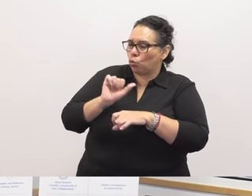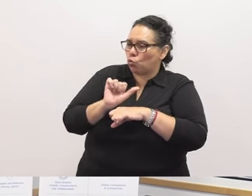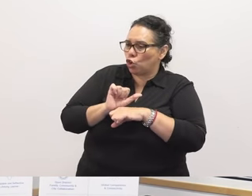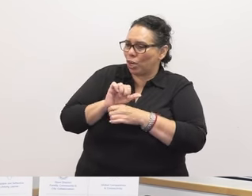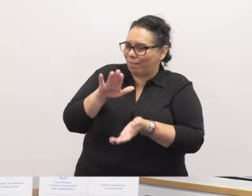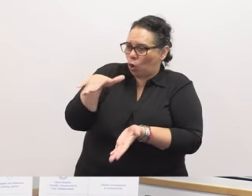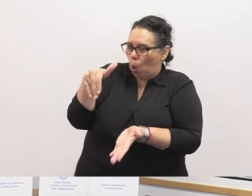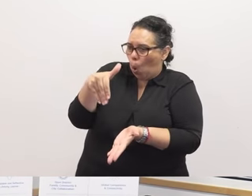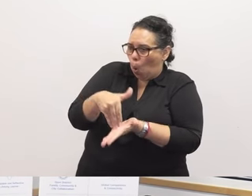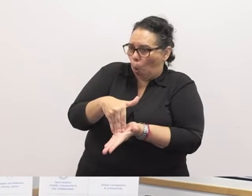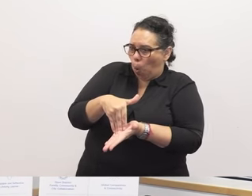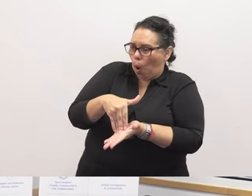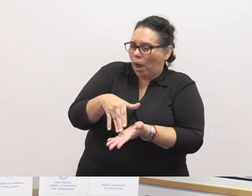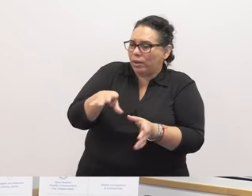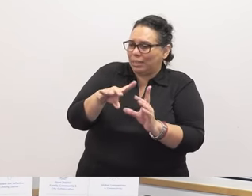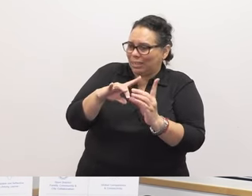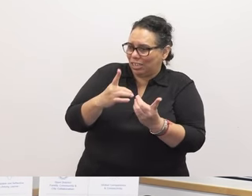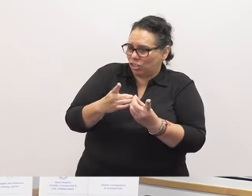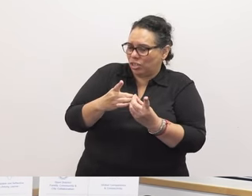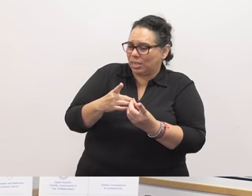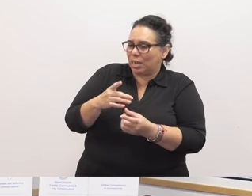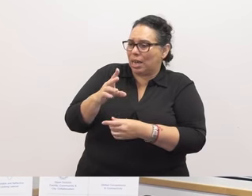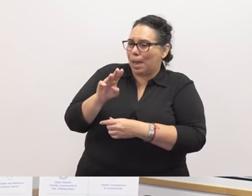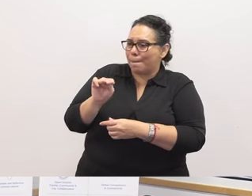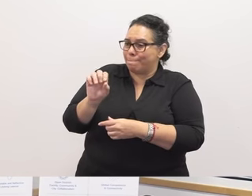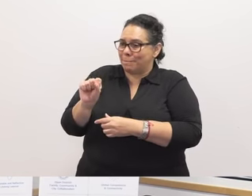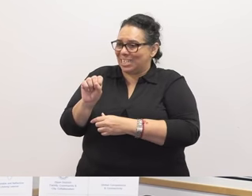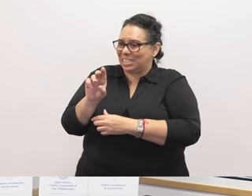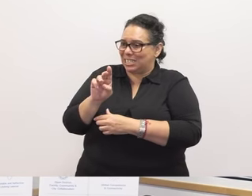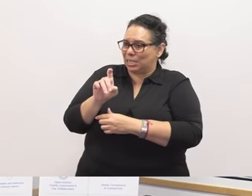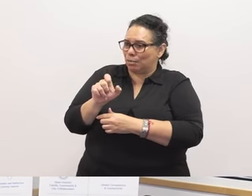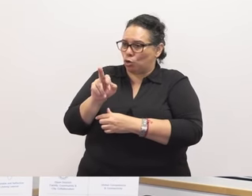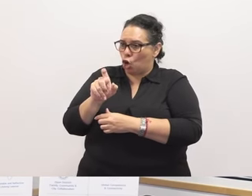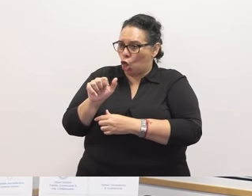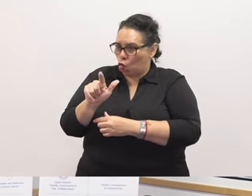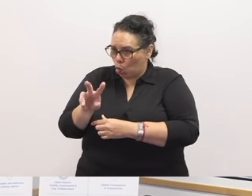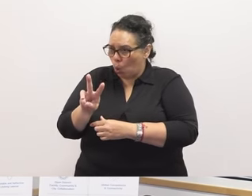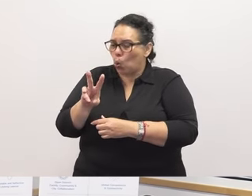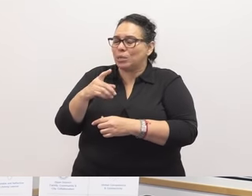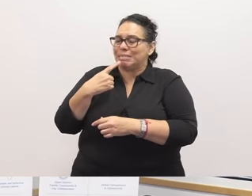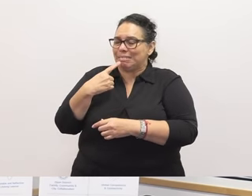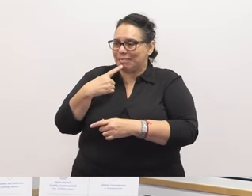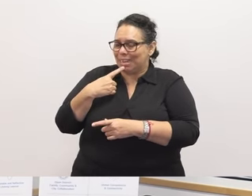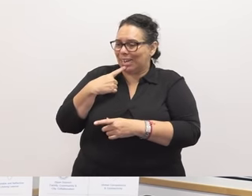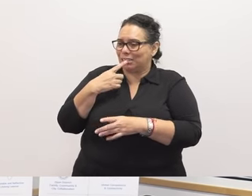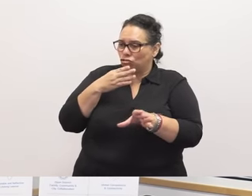And so what Ms. Merlo referenced is a strategic opportunity for some of our schools